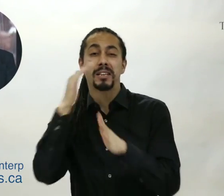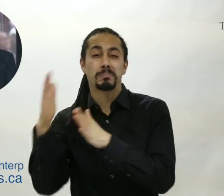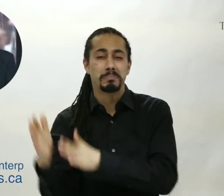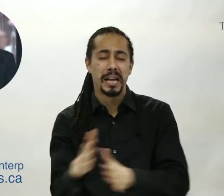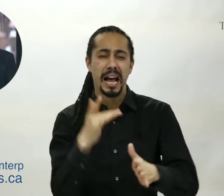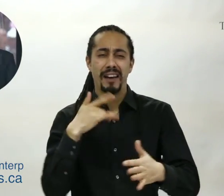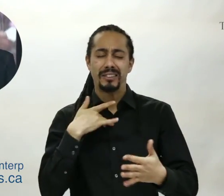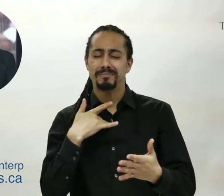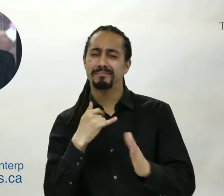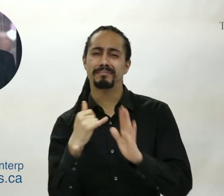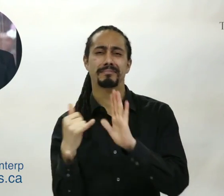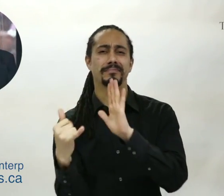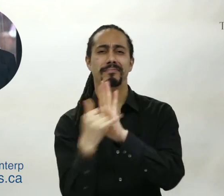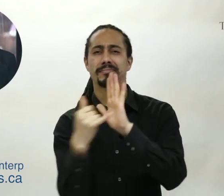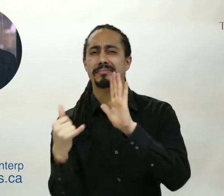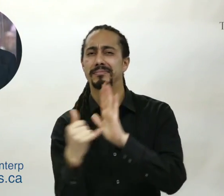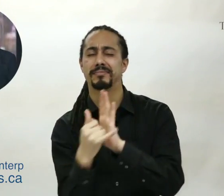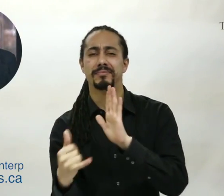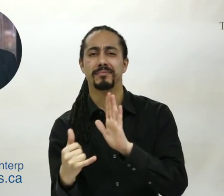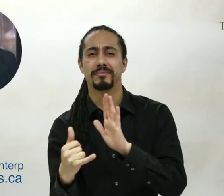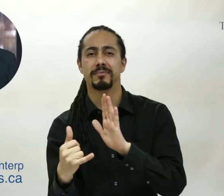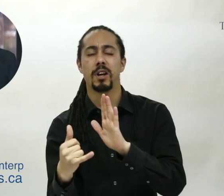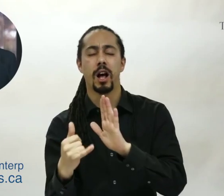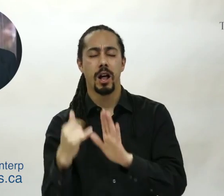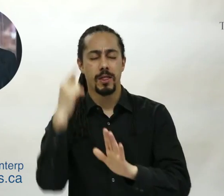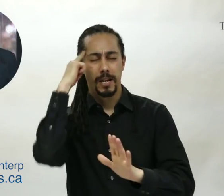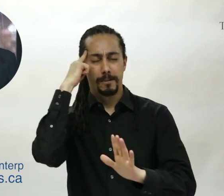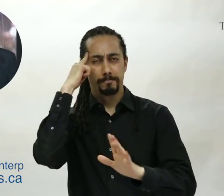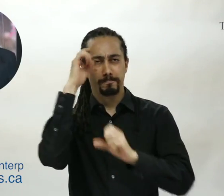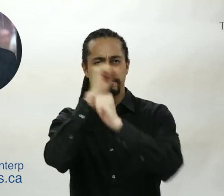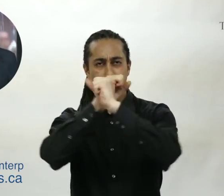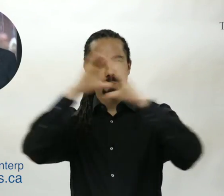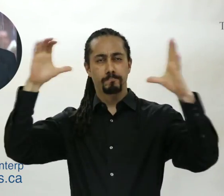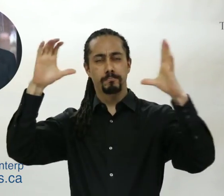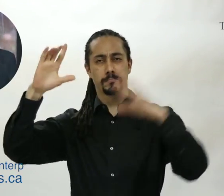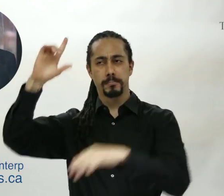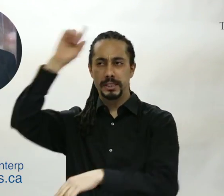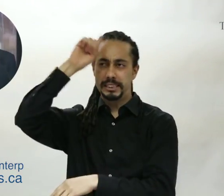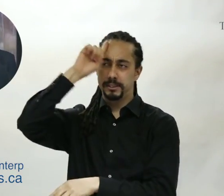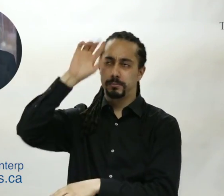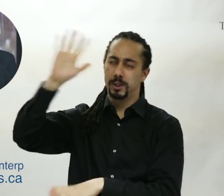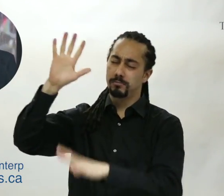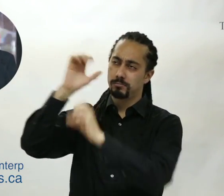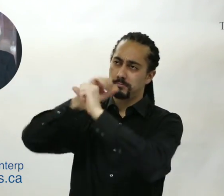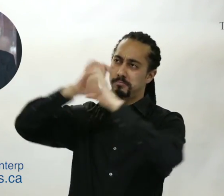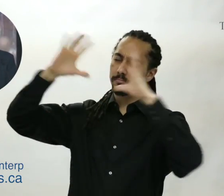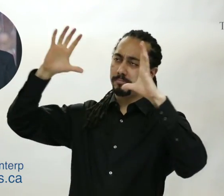let us think of Madiba and the words that